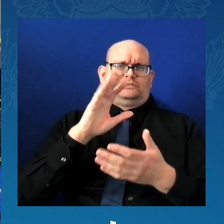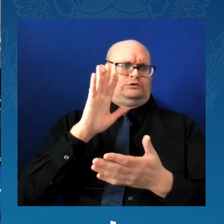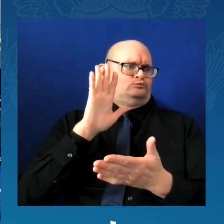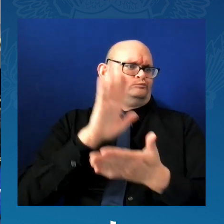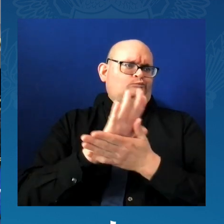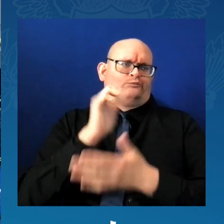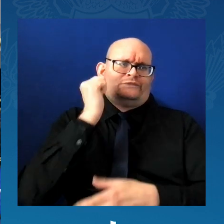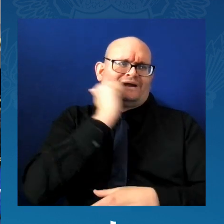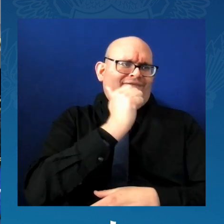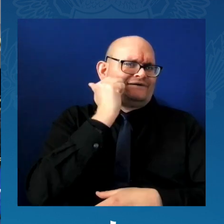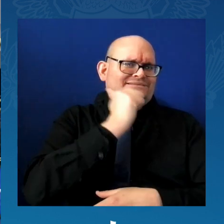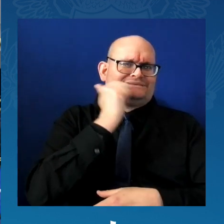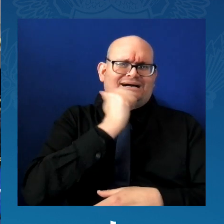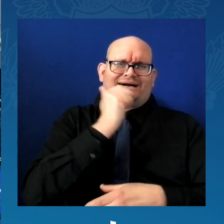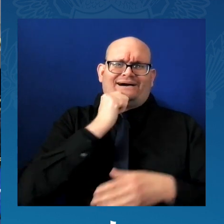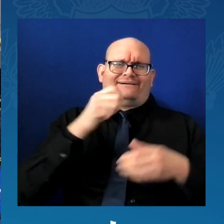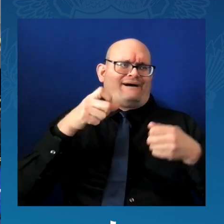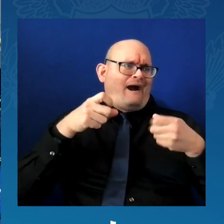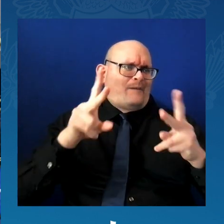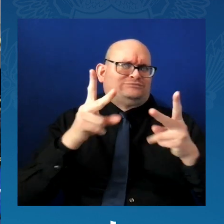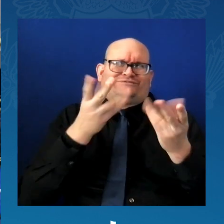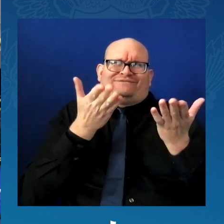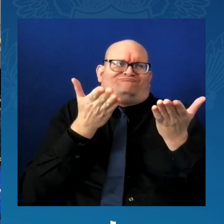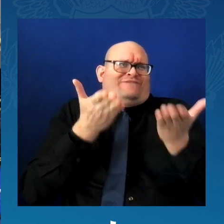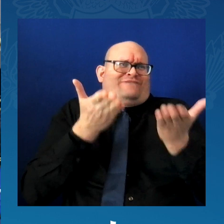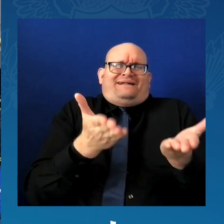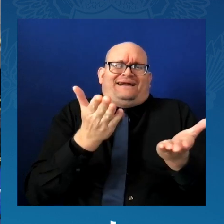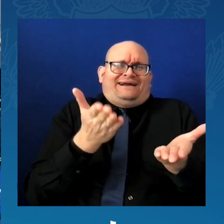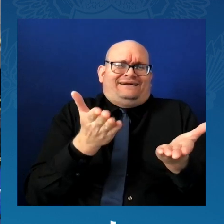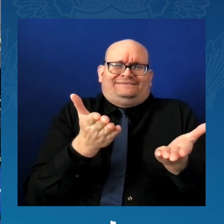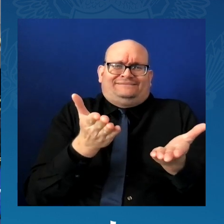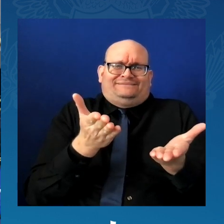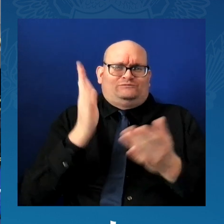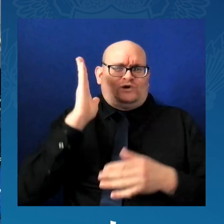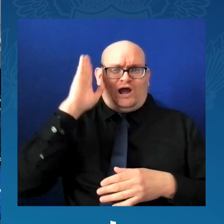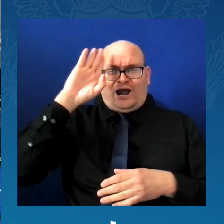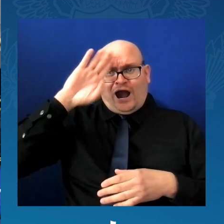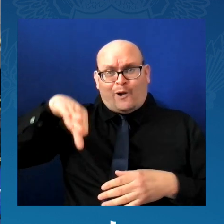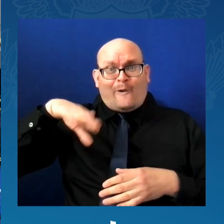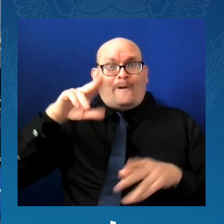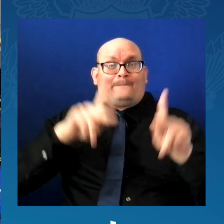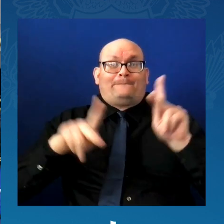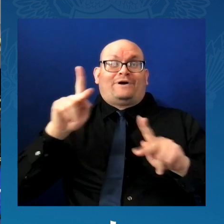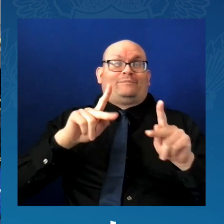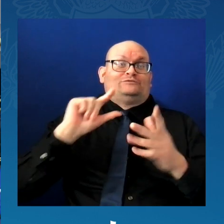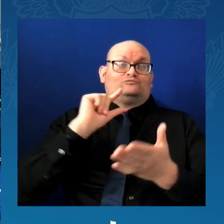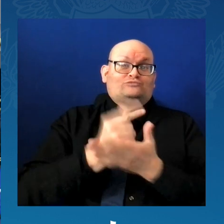and we know they are for people coming right out of high school, much less college or graduate degrees.